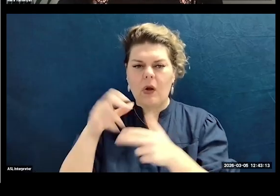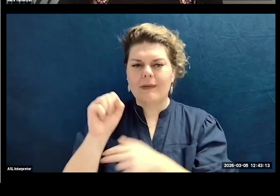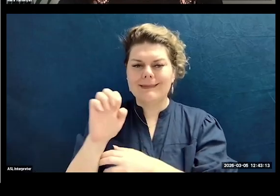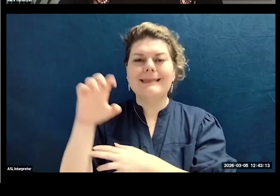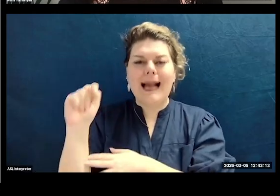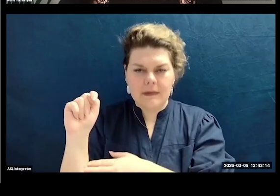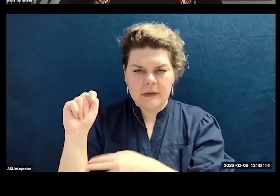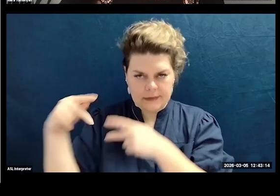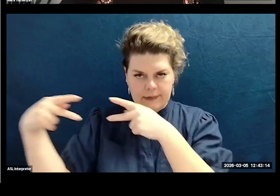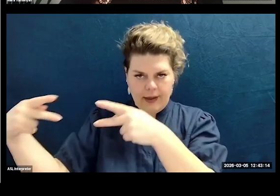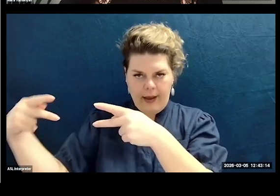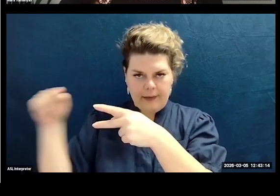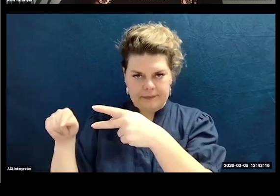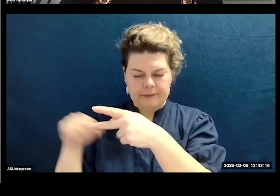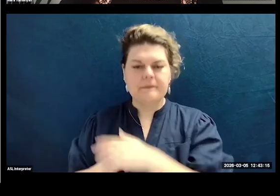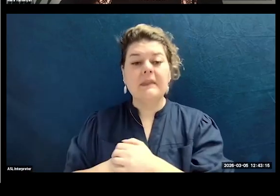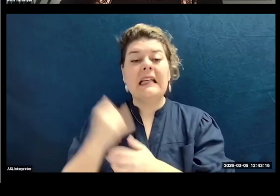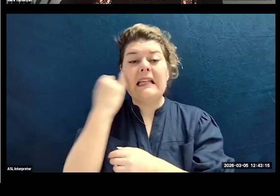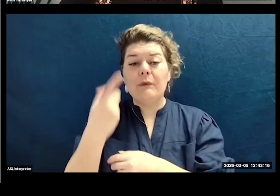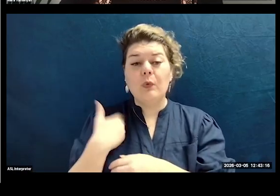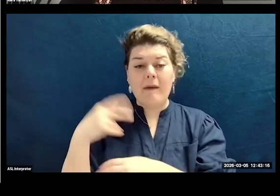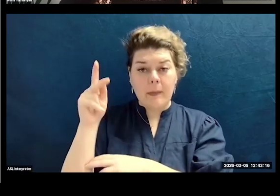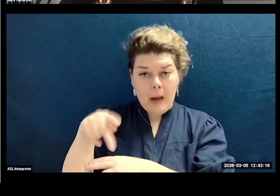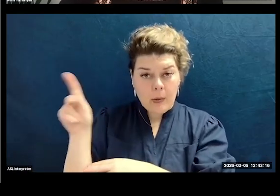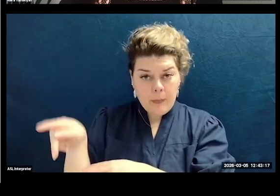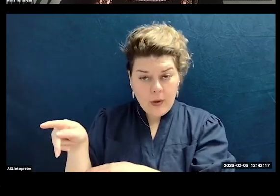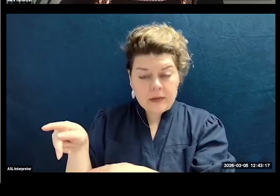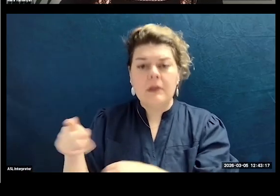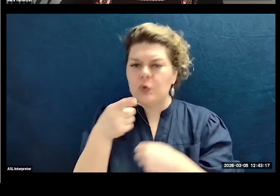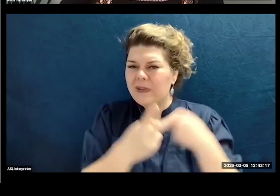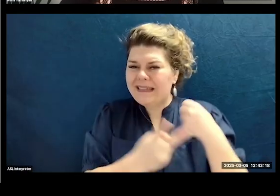If you have PowerPoint slides and when you save them as a PDF,